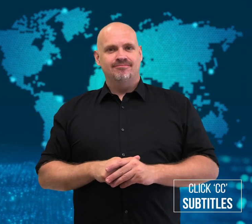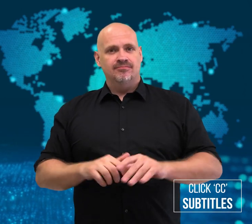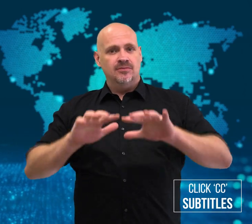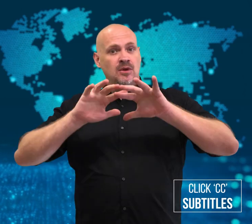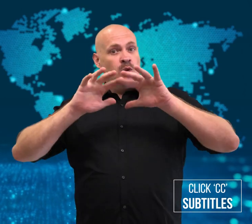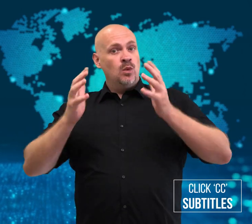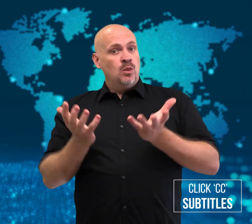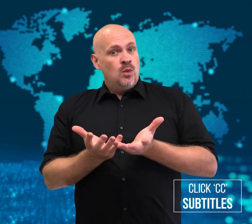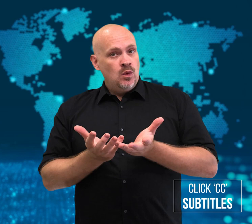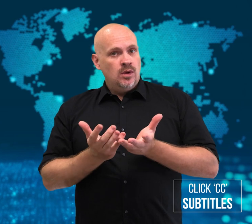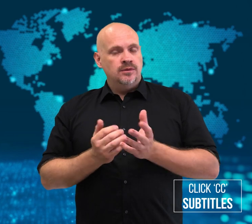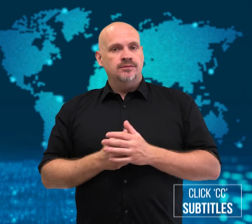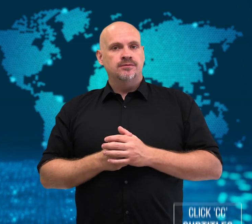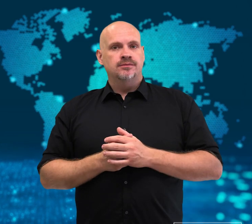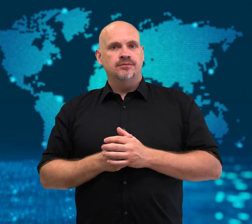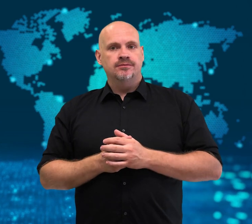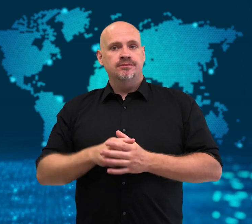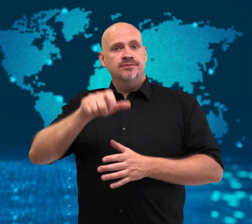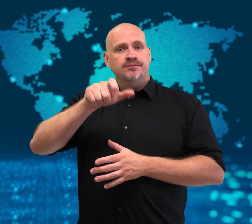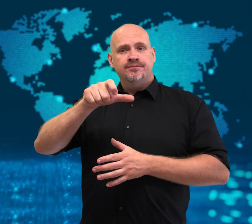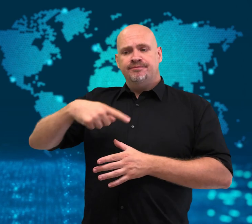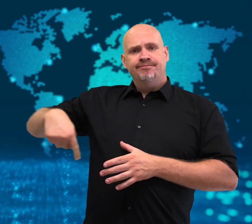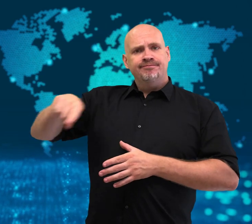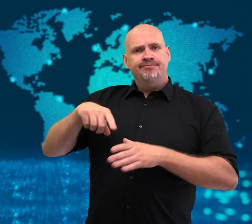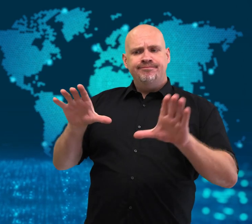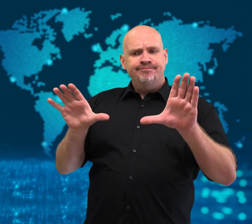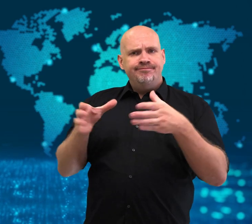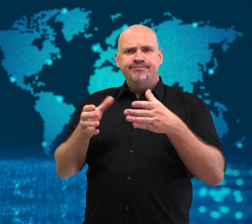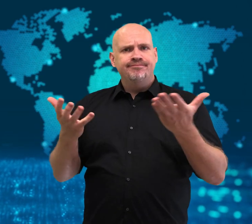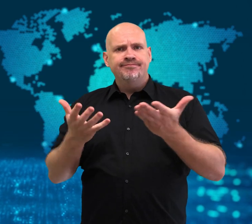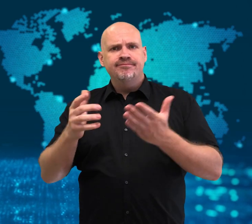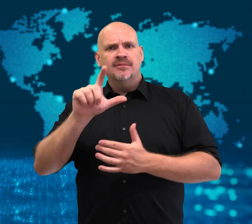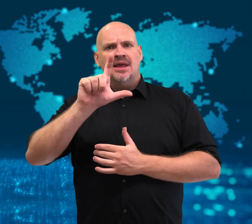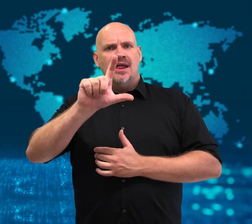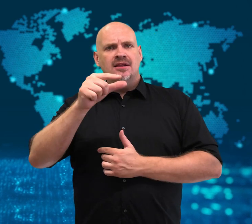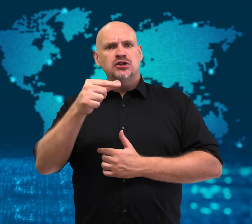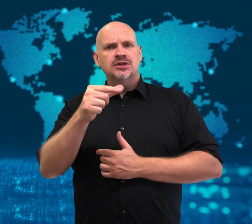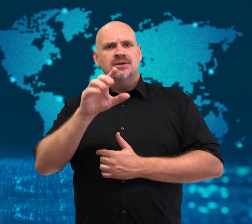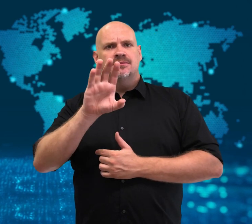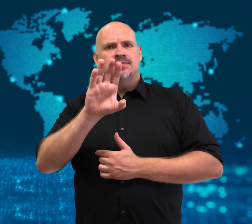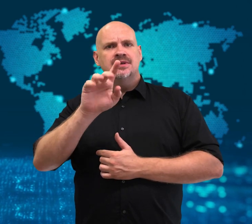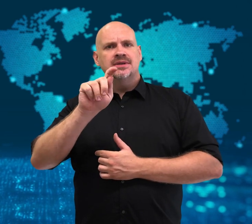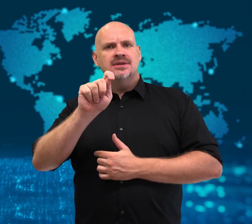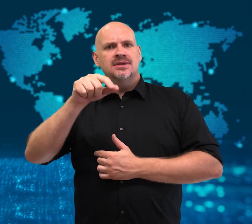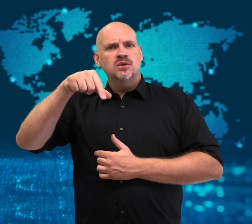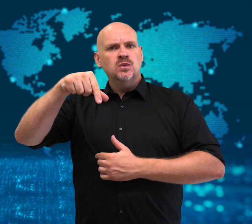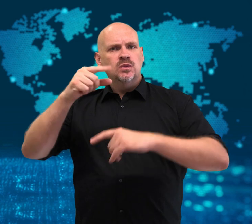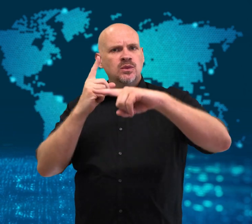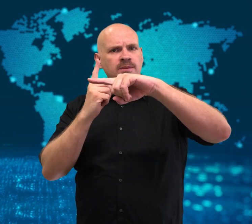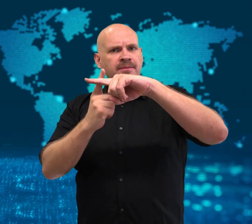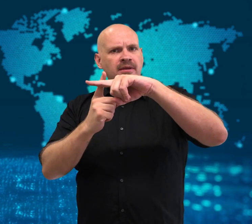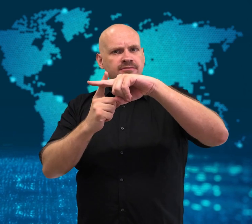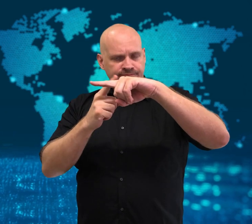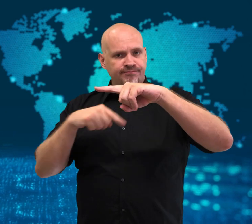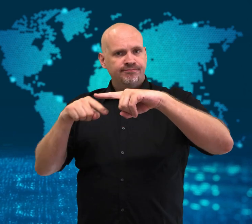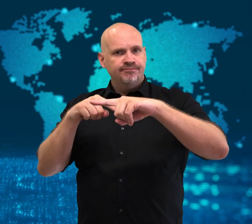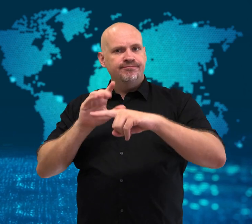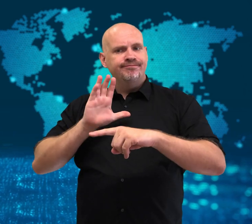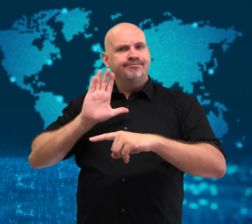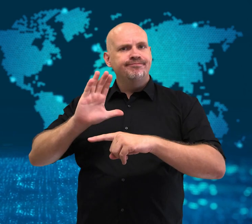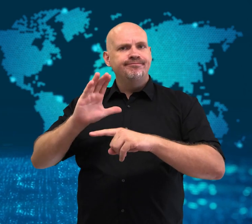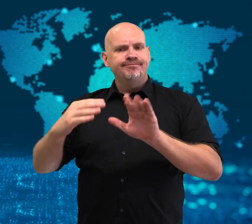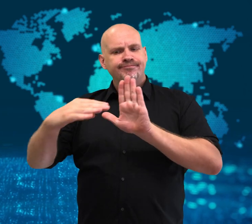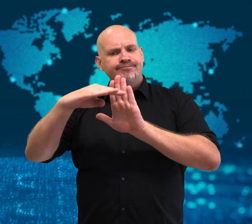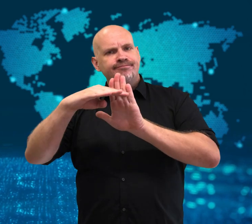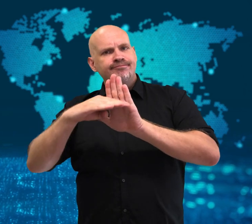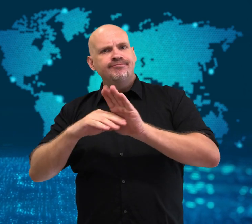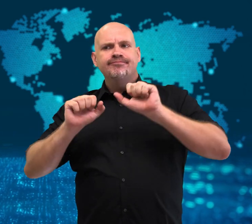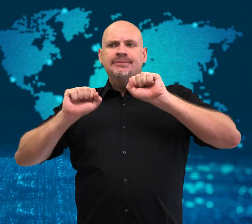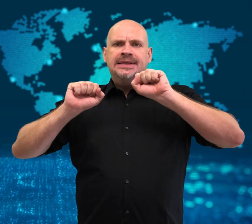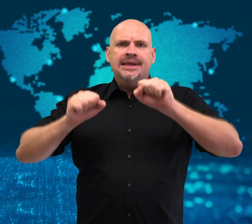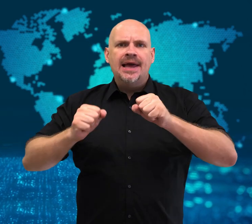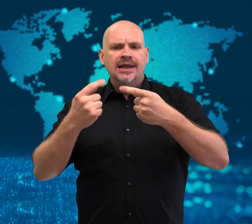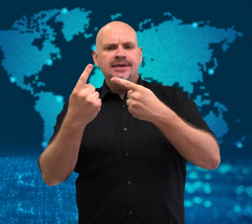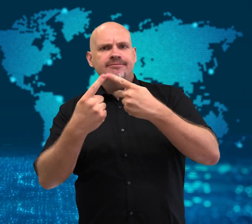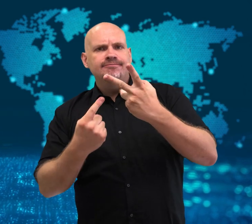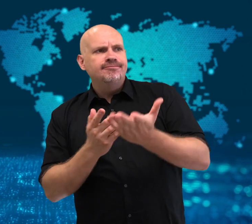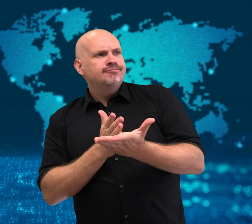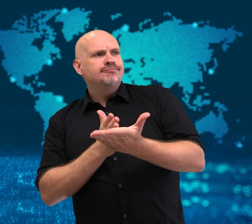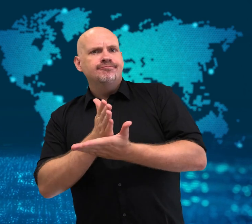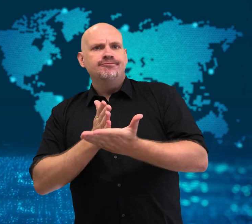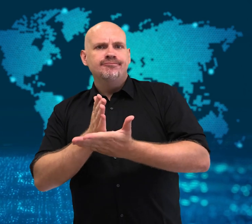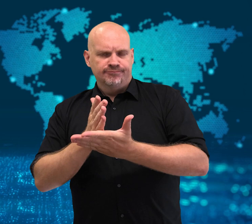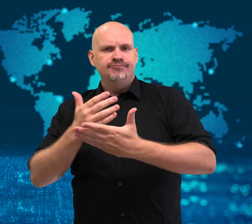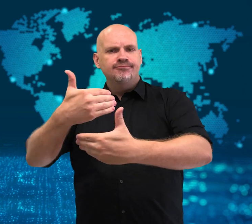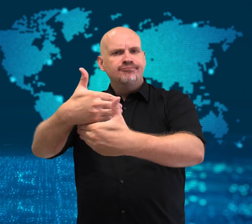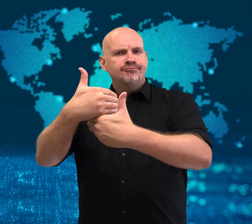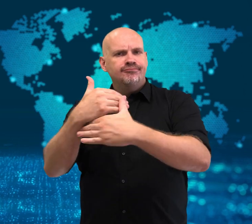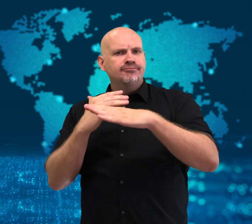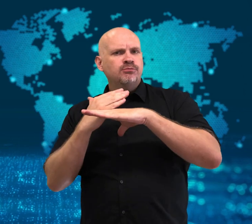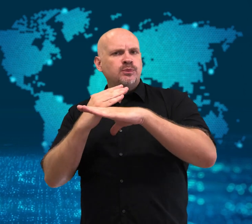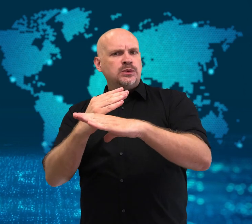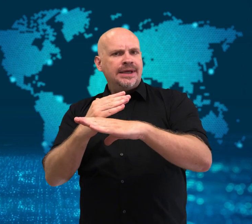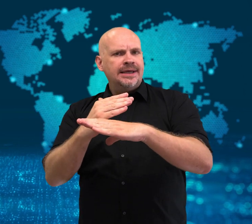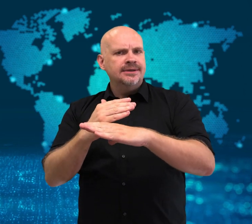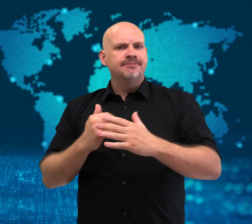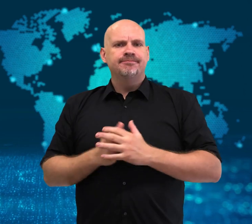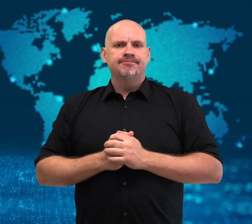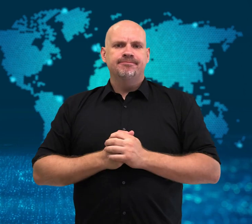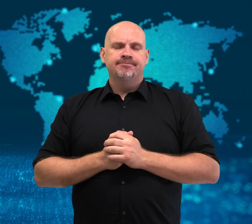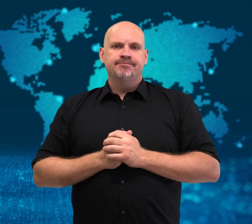Defending LGBTQ+ rights.